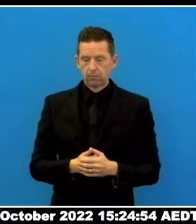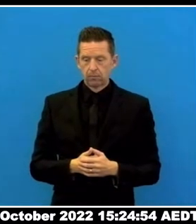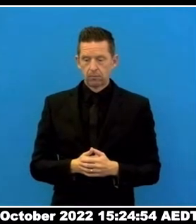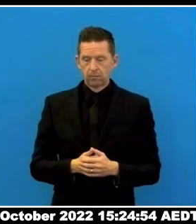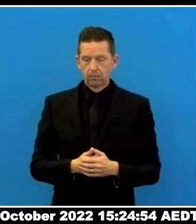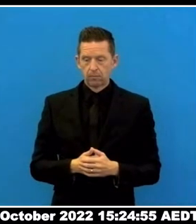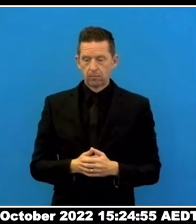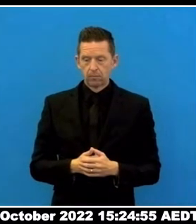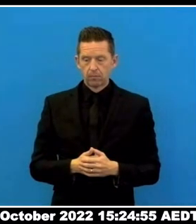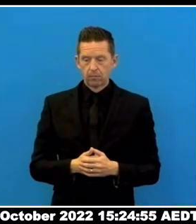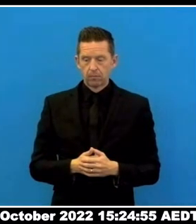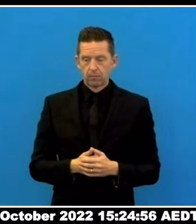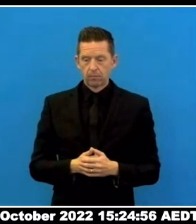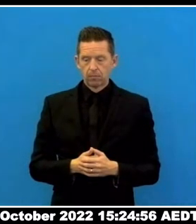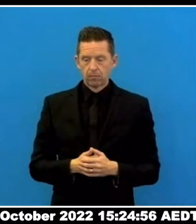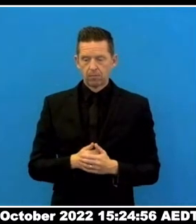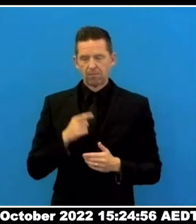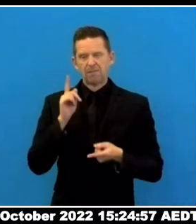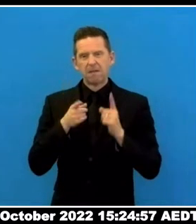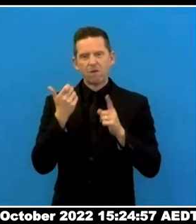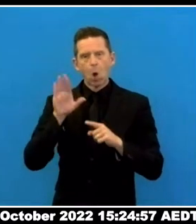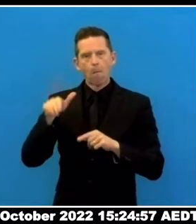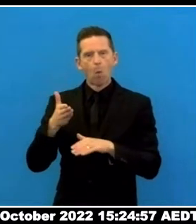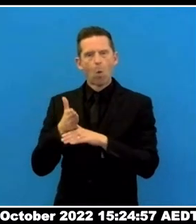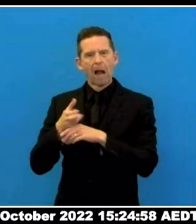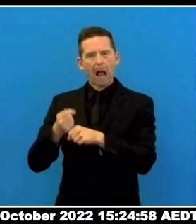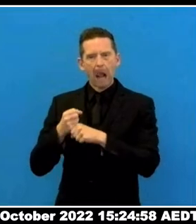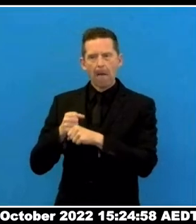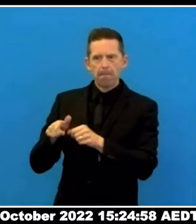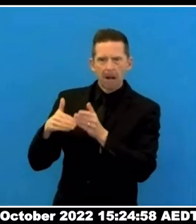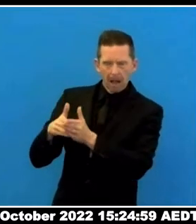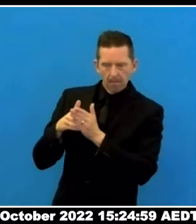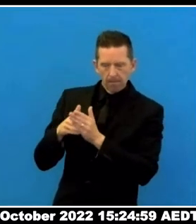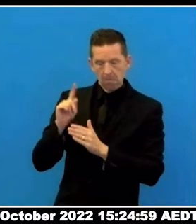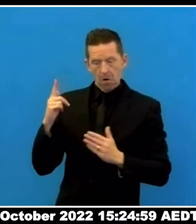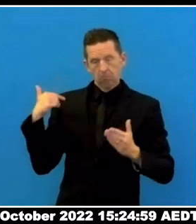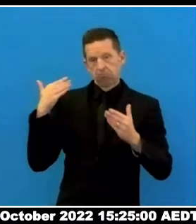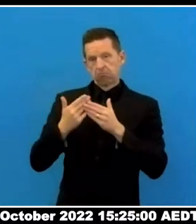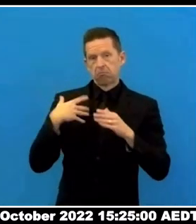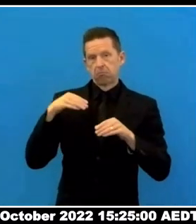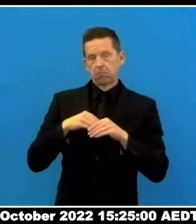Since then I actually decide to actually access the CaLD community, as I have been educated in my home country,